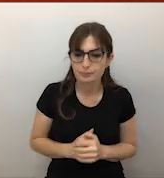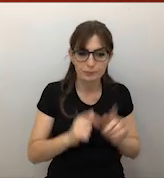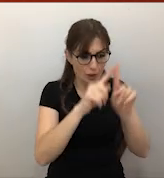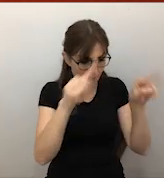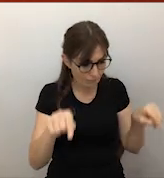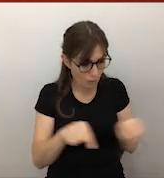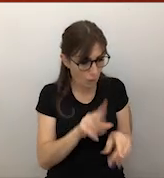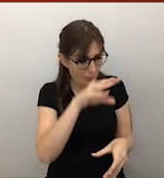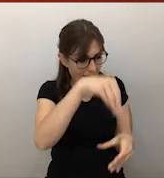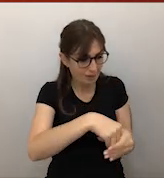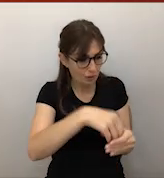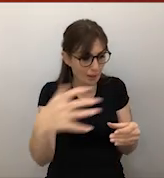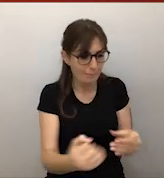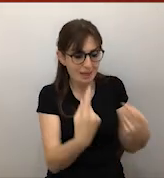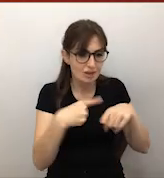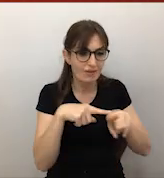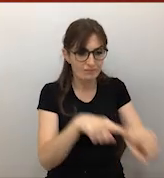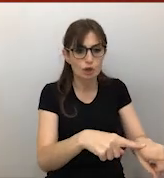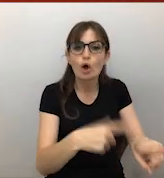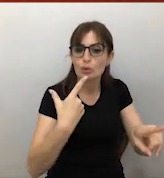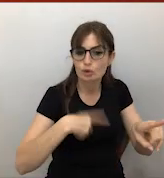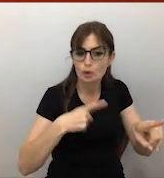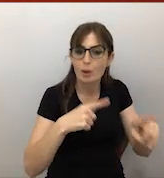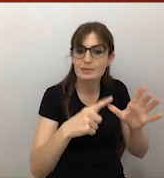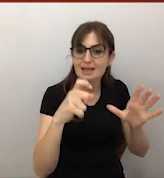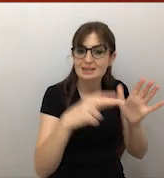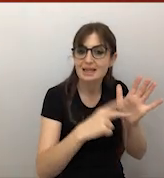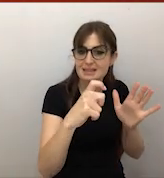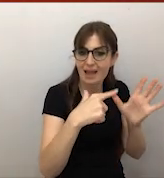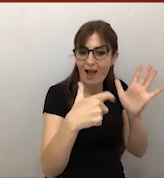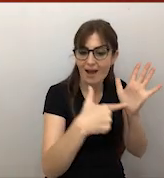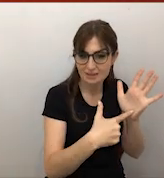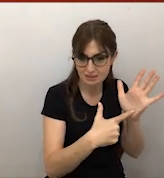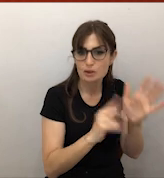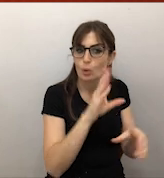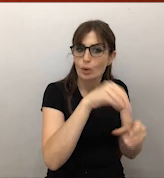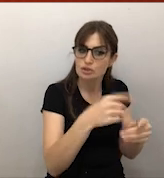of financial statements must follow the requirements of the ACNC Act, which includes compliance